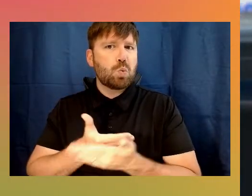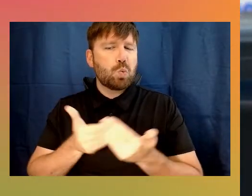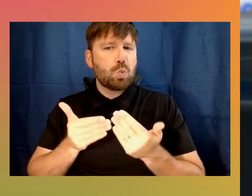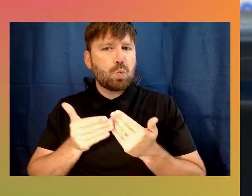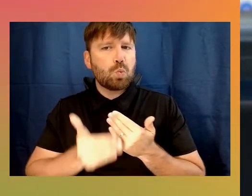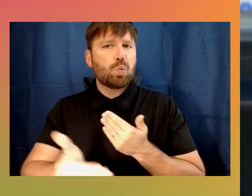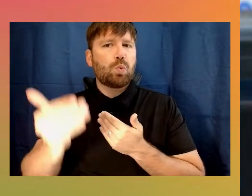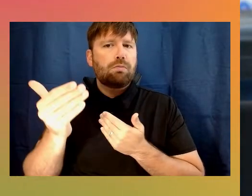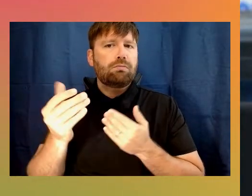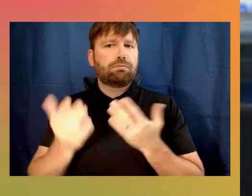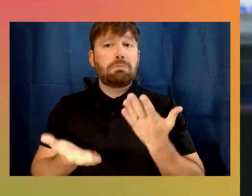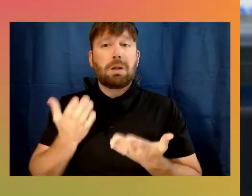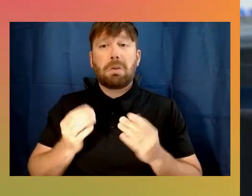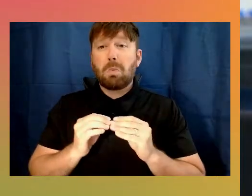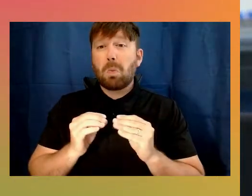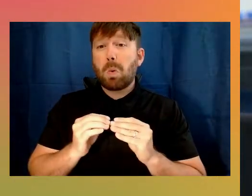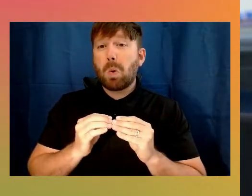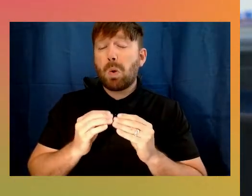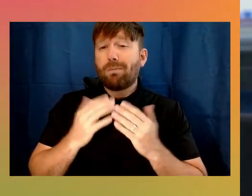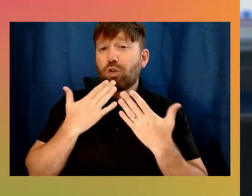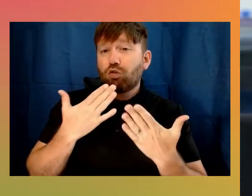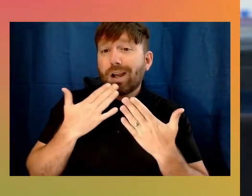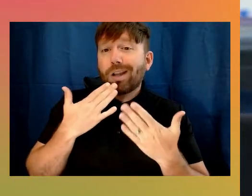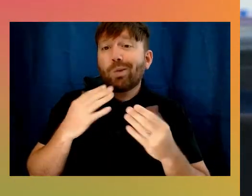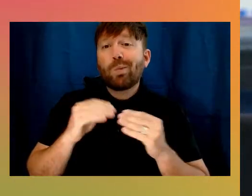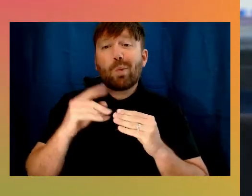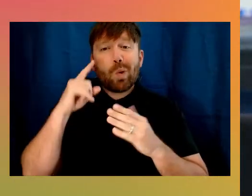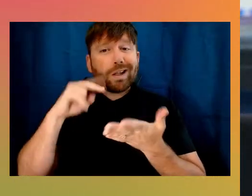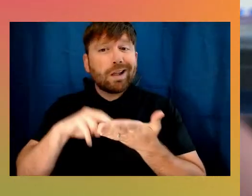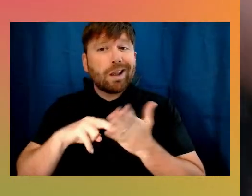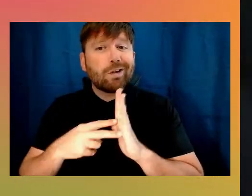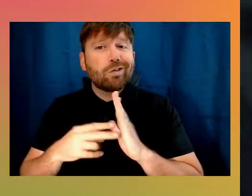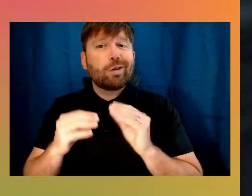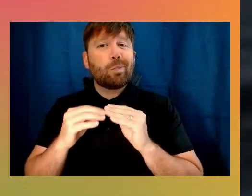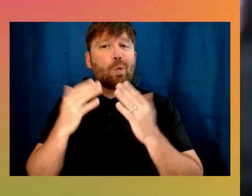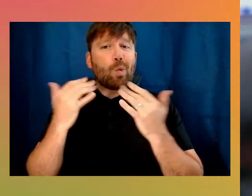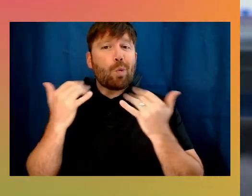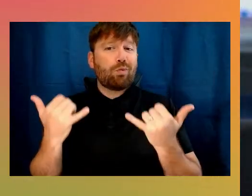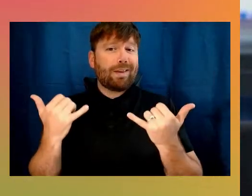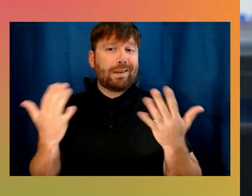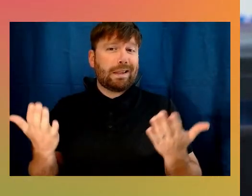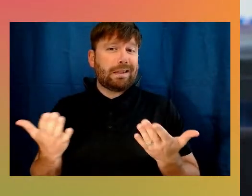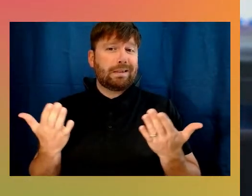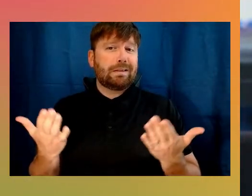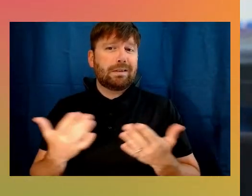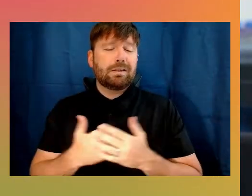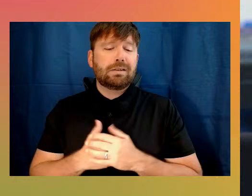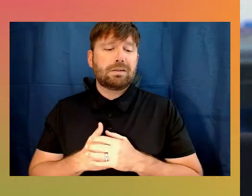RESET BUTTON? CAN YOU CHOOSE A NEW WAY FORWARD, MAYBE WITH MORE